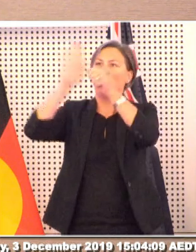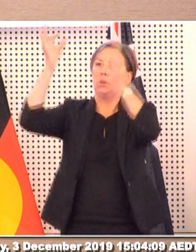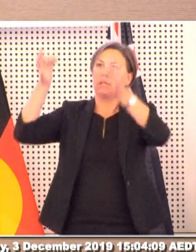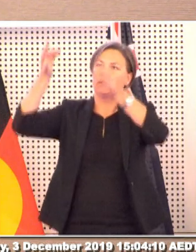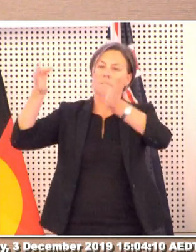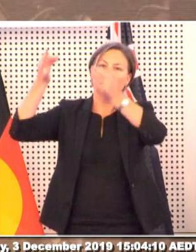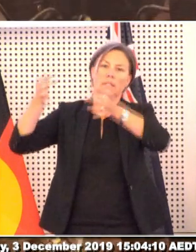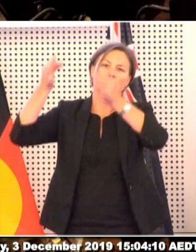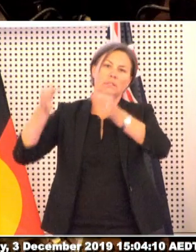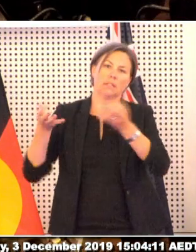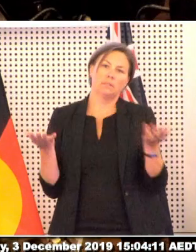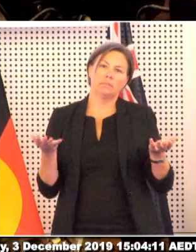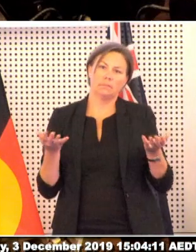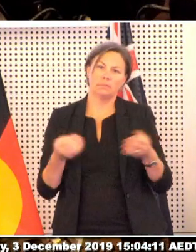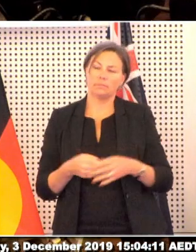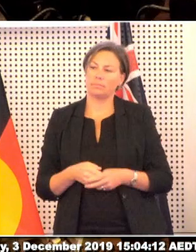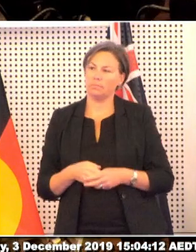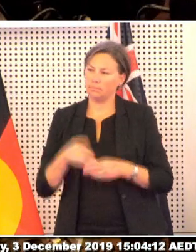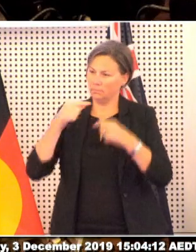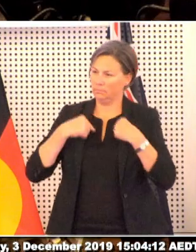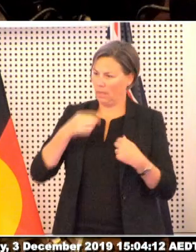Does that touch into the area of systems and processes, is